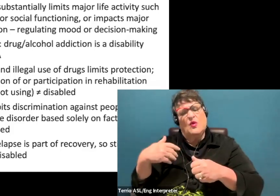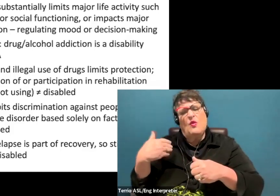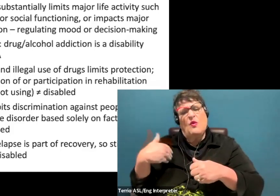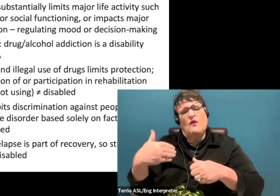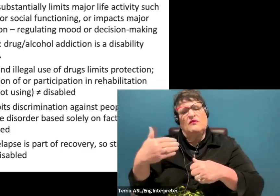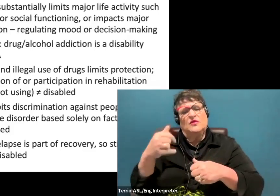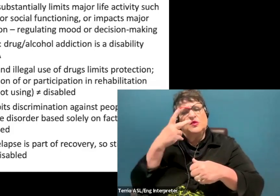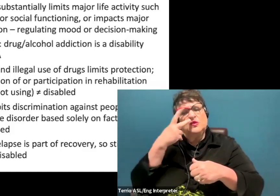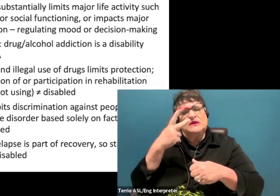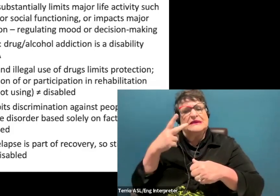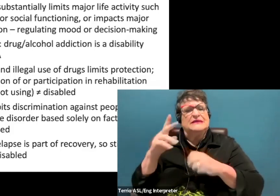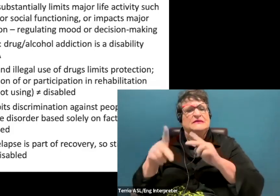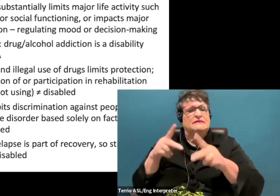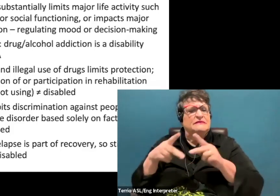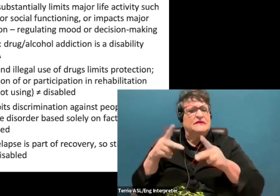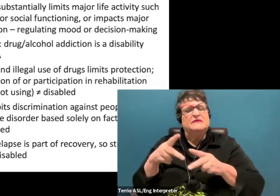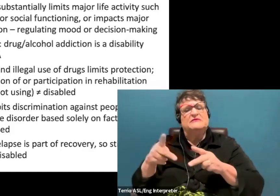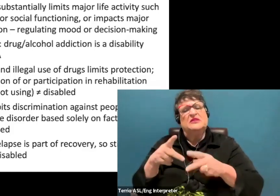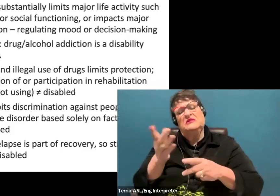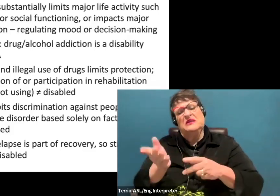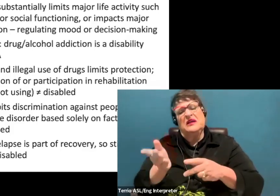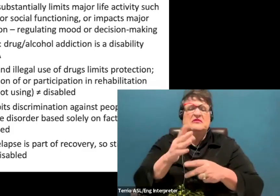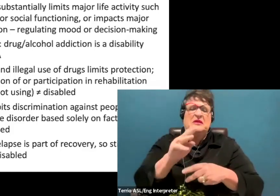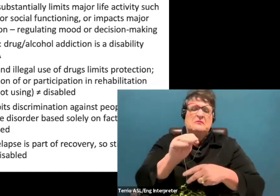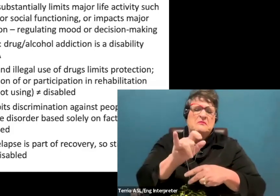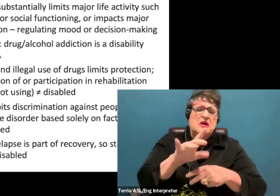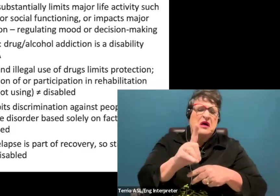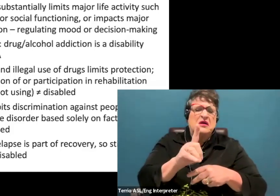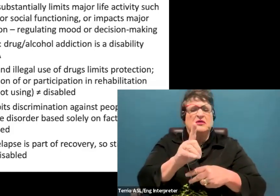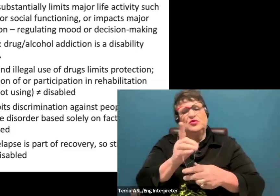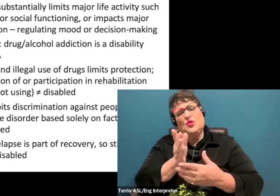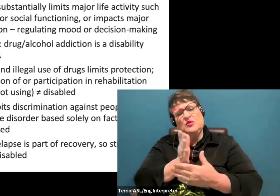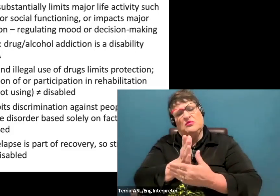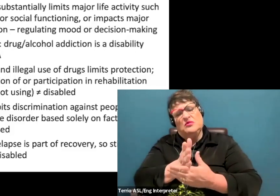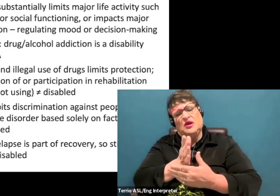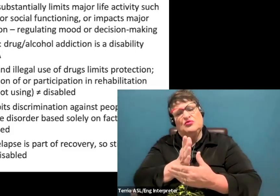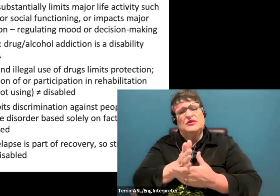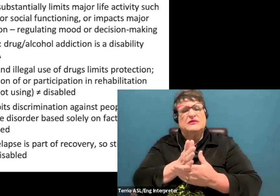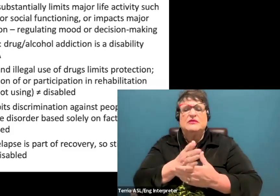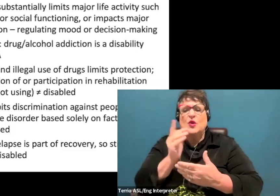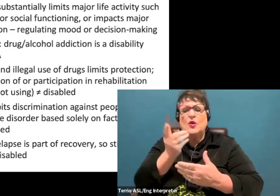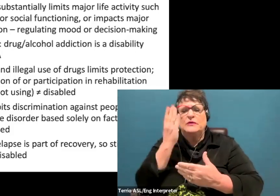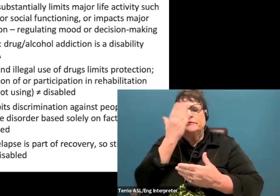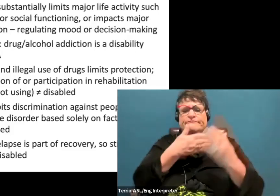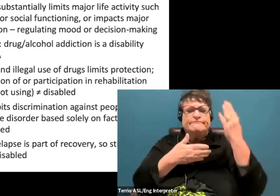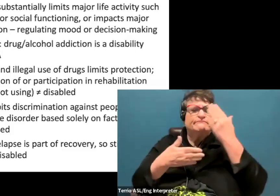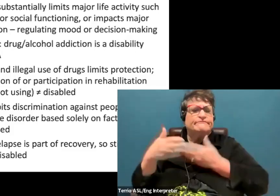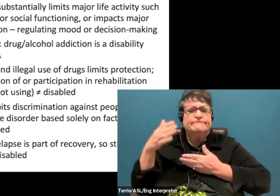have a mild or moderate intellectual disability, so it might not be touched as much. We've talked about the